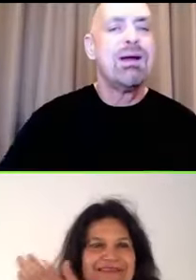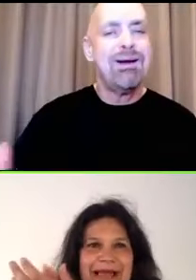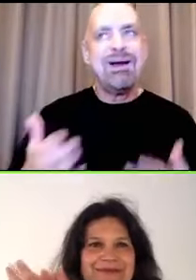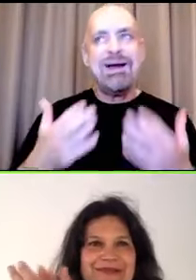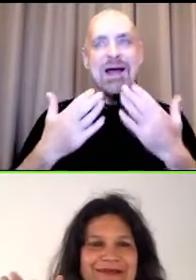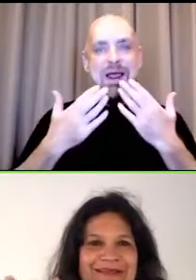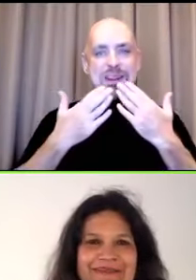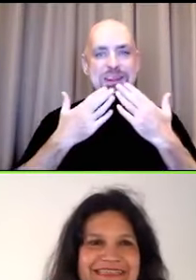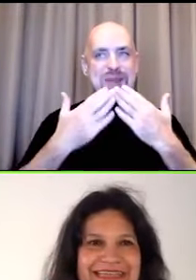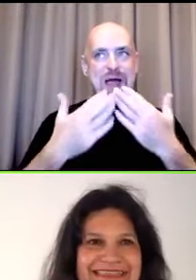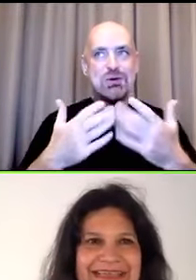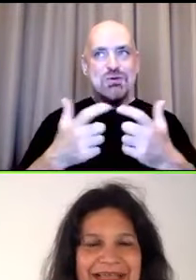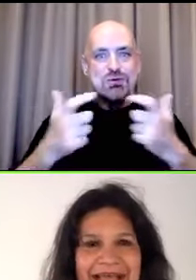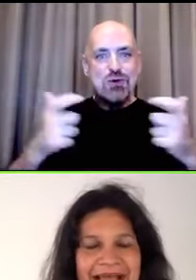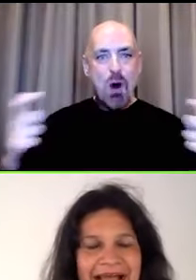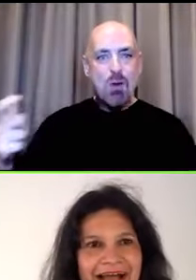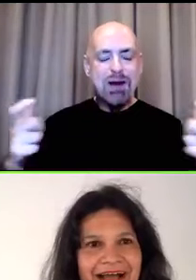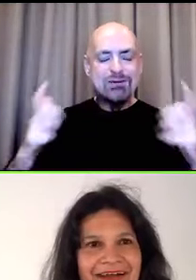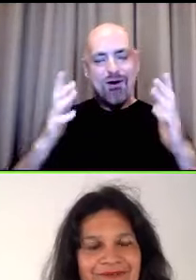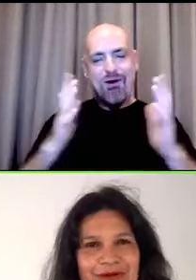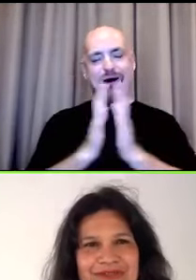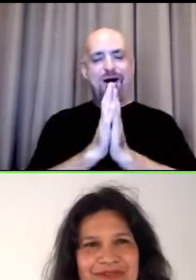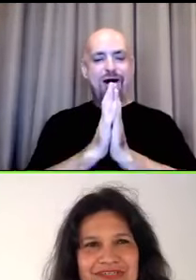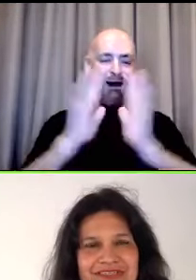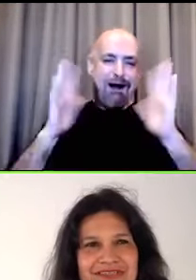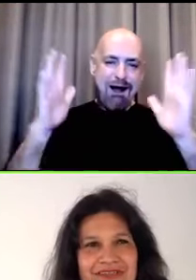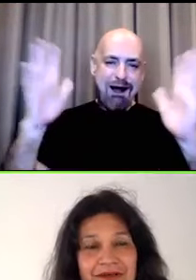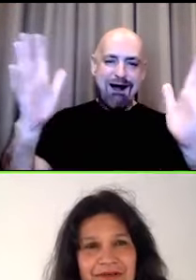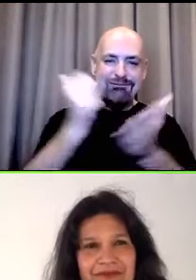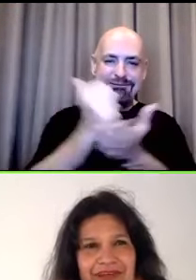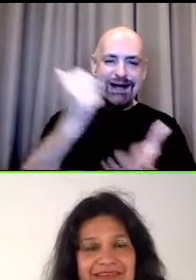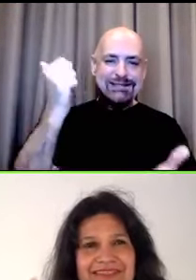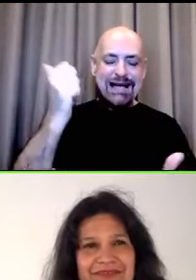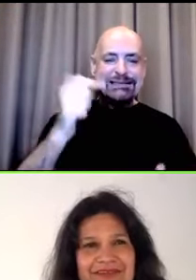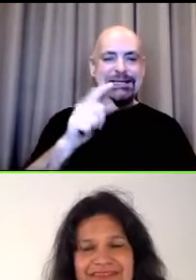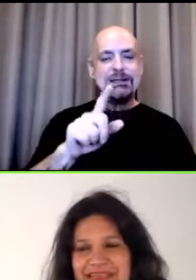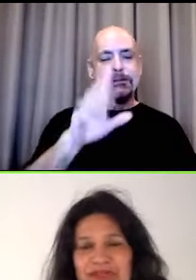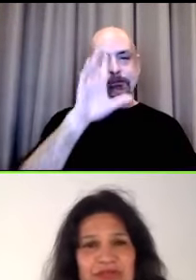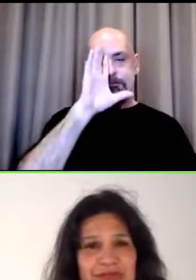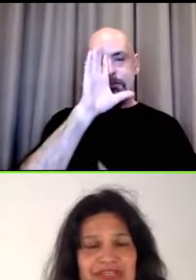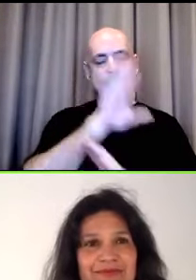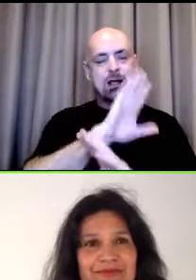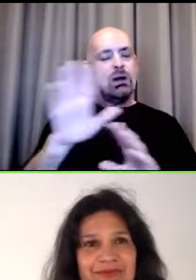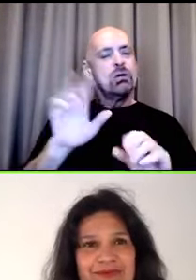has is on this theory, depending on the survival